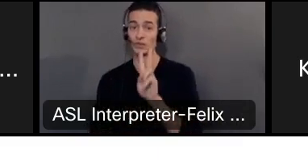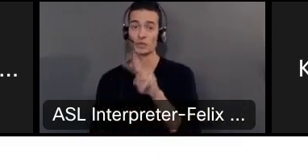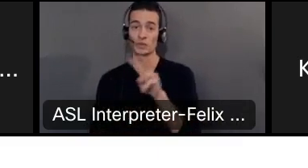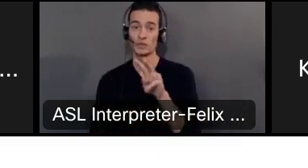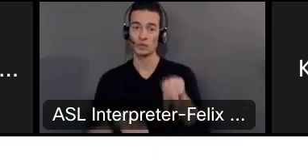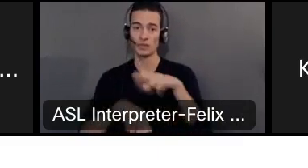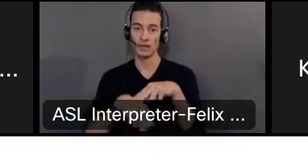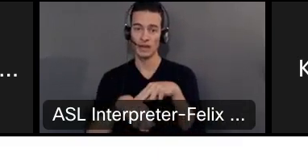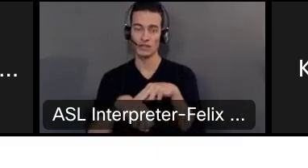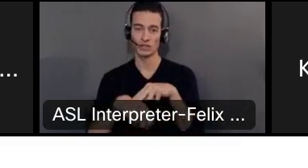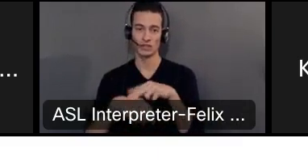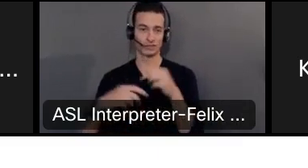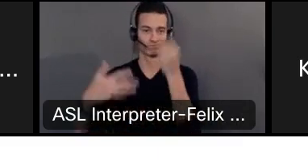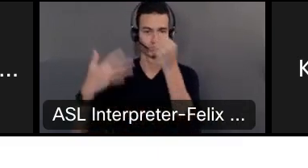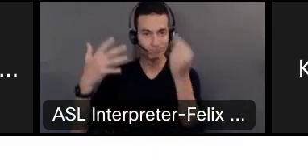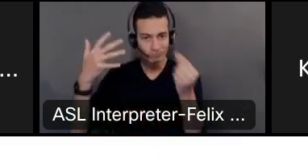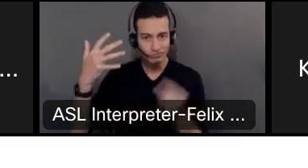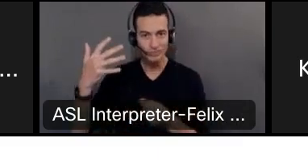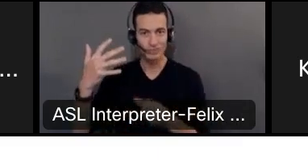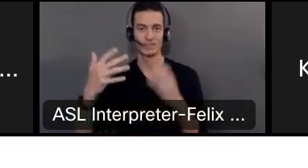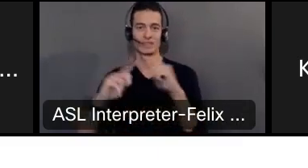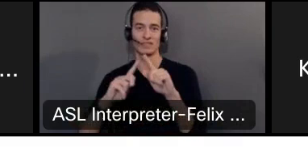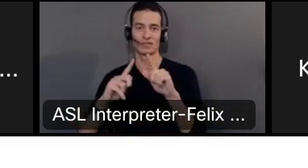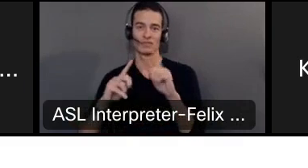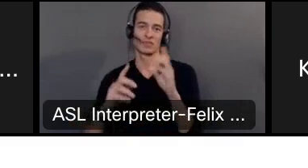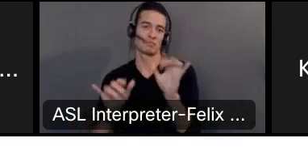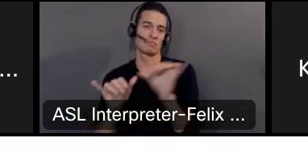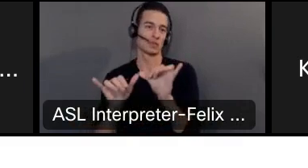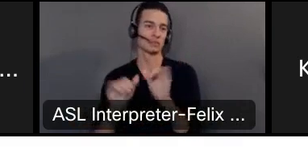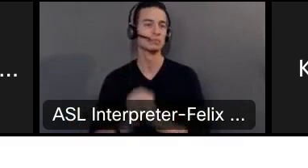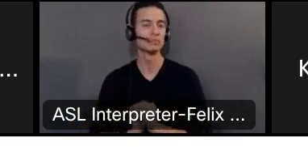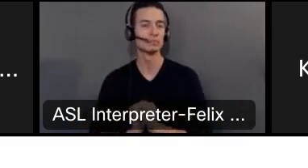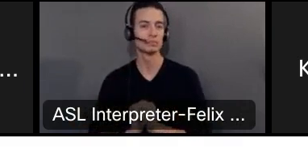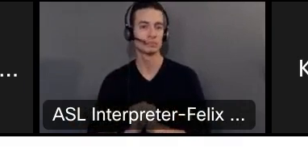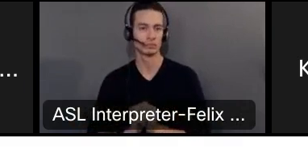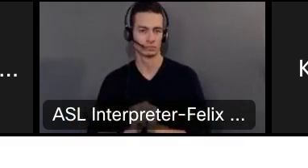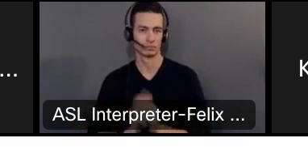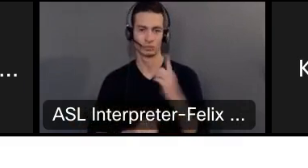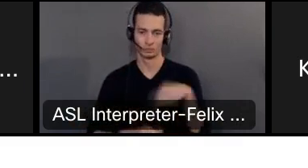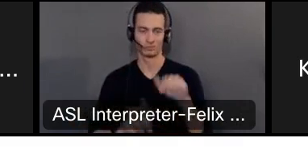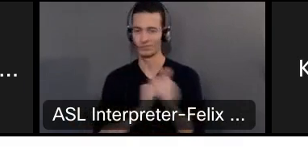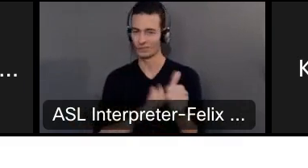Thank you information from other supplemental data sources.